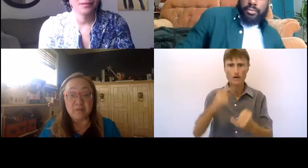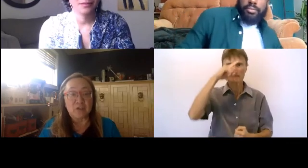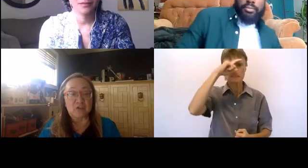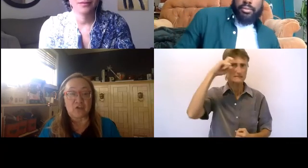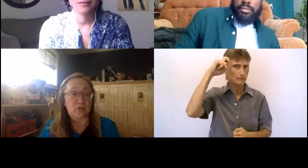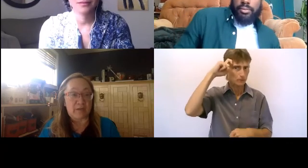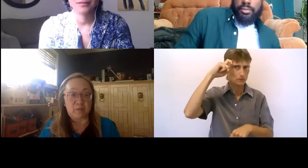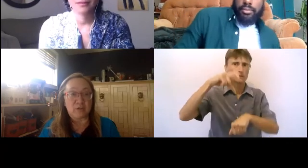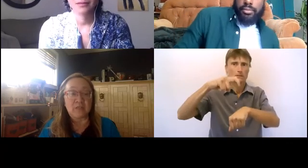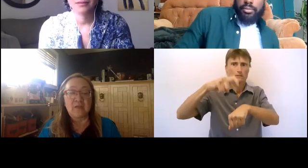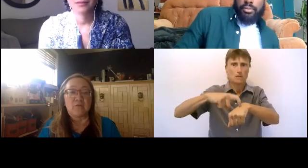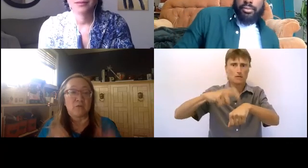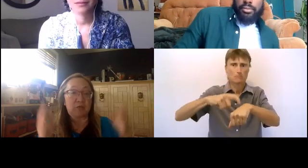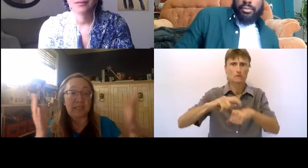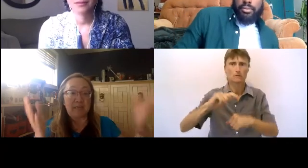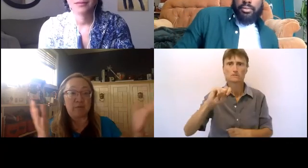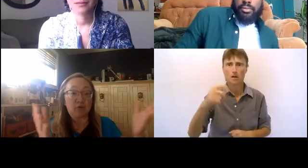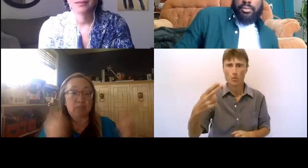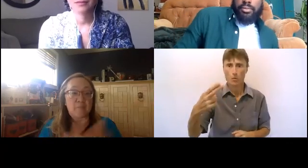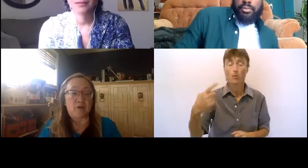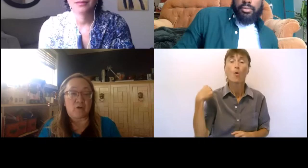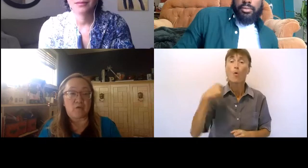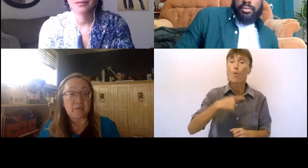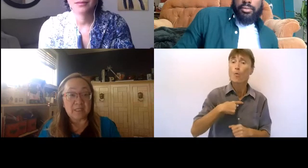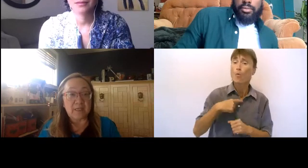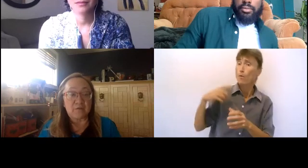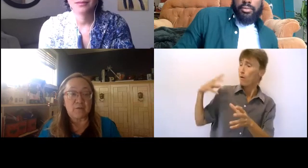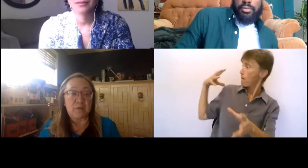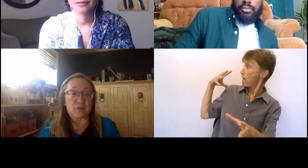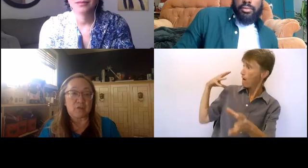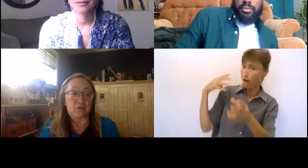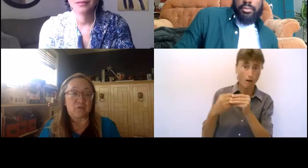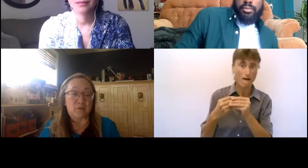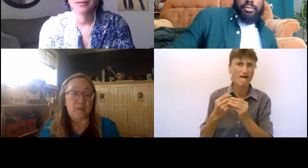which were incredible. We will keep those up on our website for people to refer back